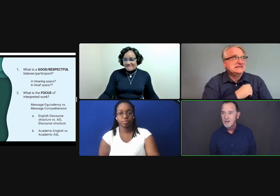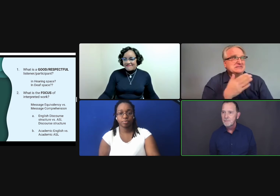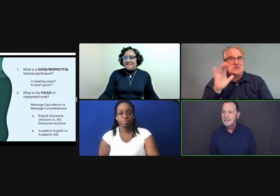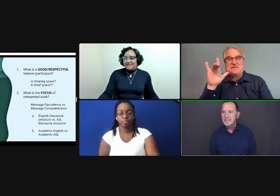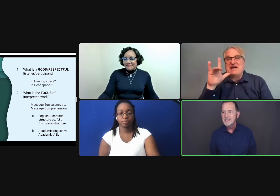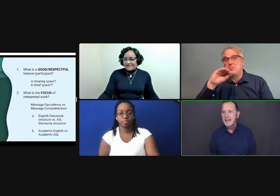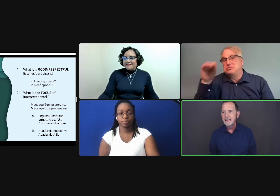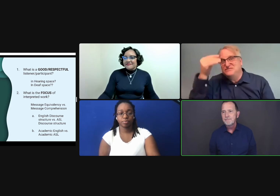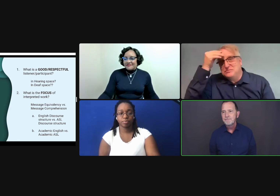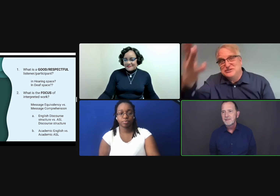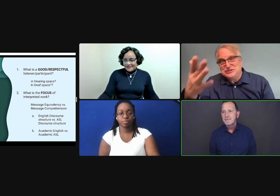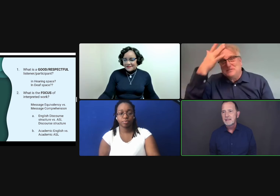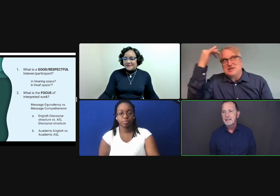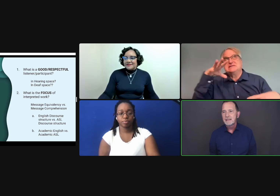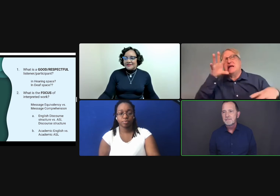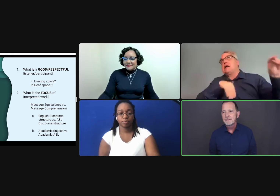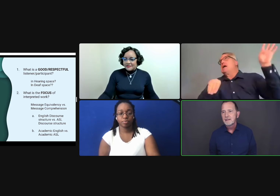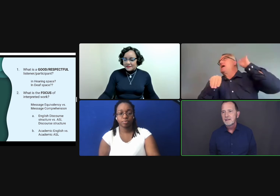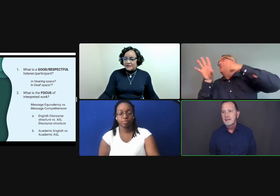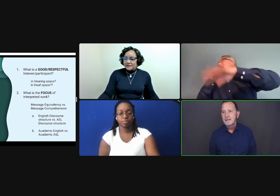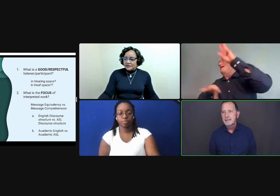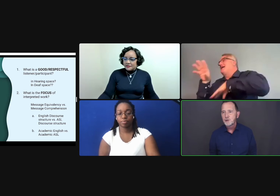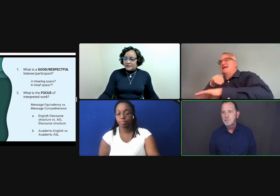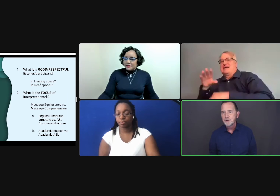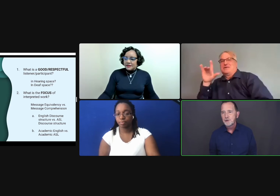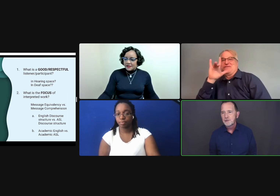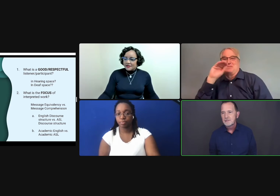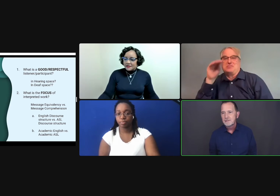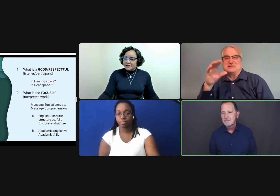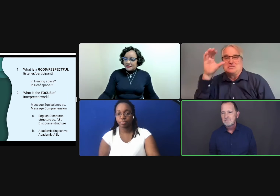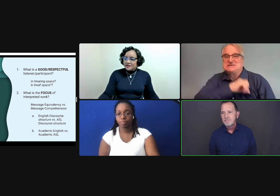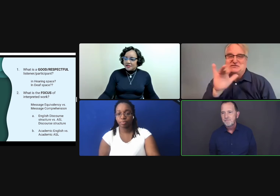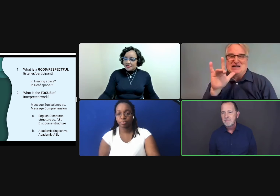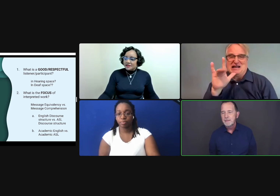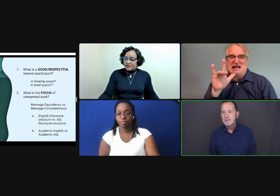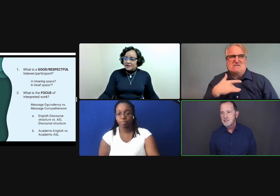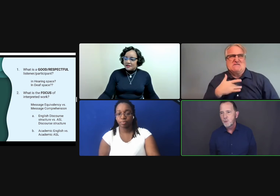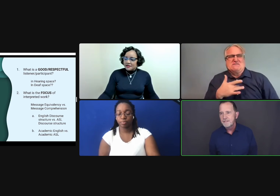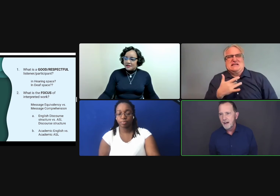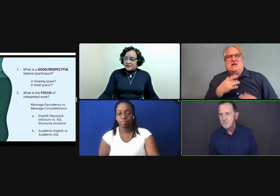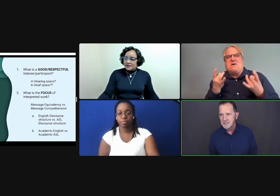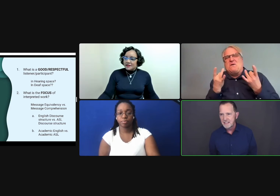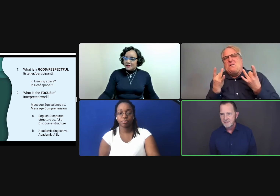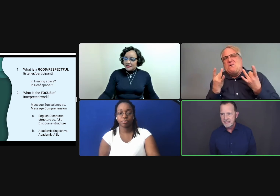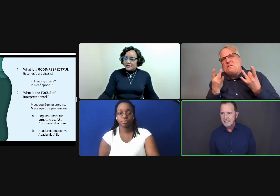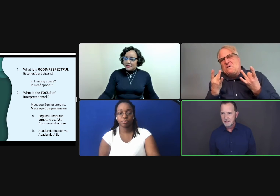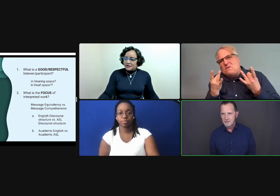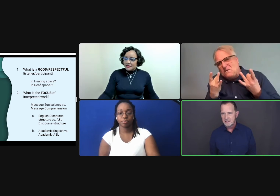But let's say if the interpreter maybe misses 25% of the details